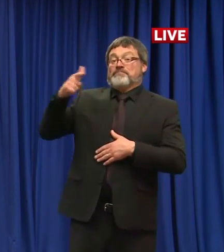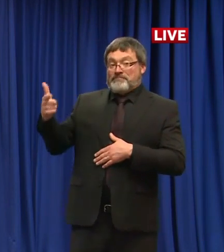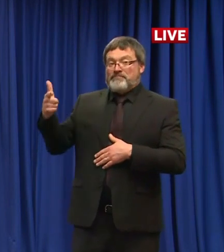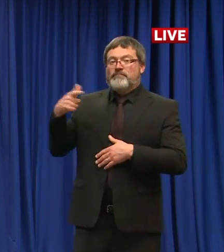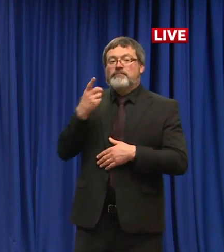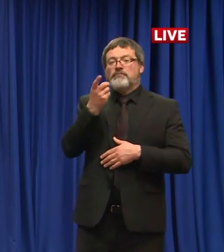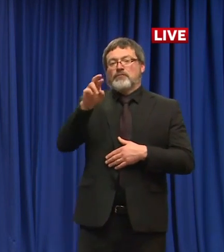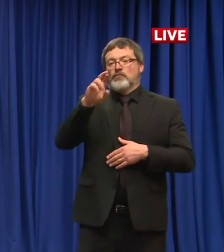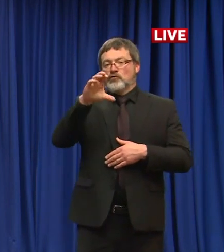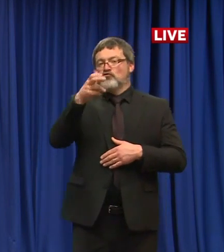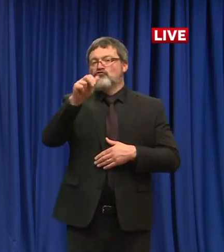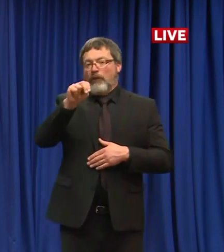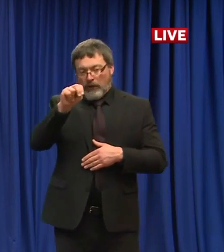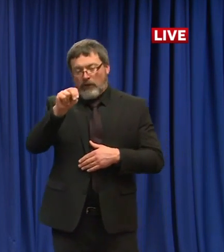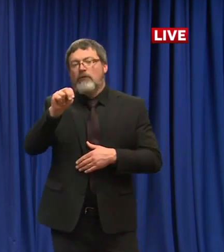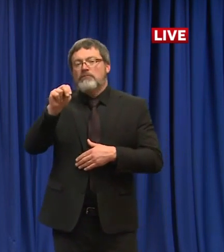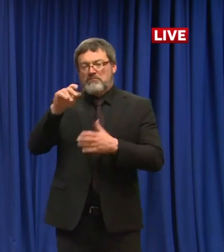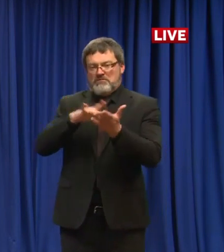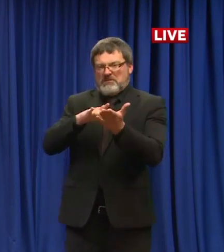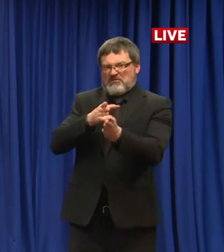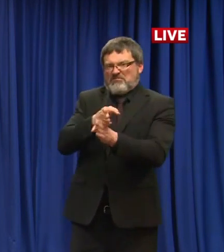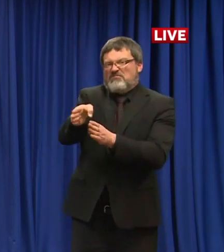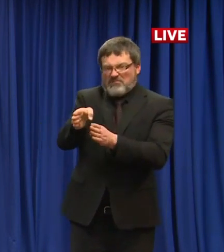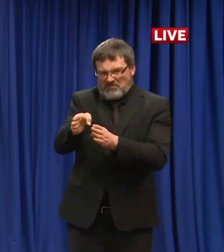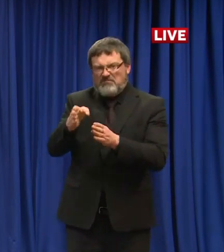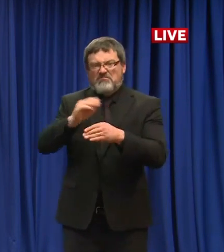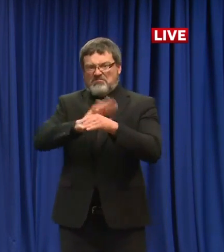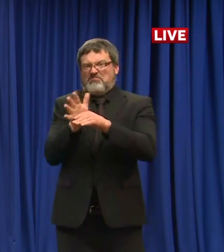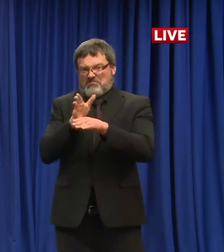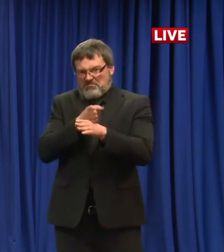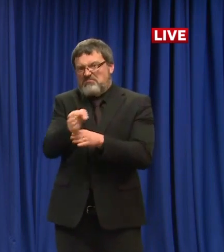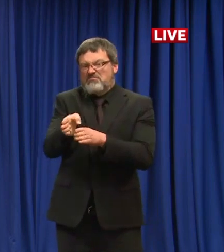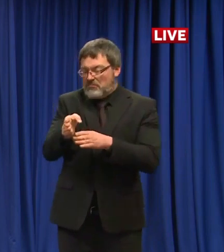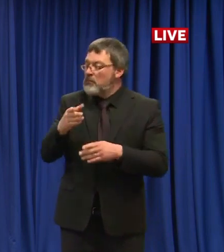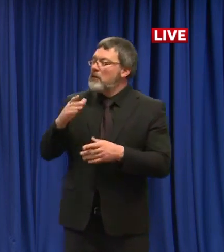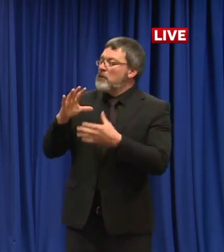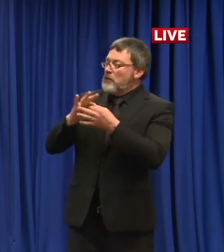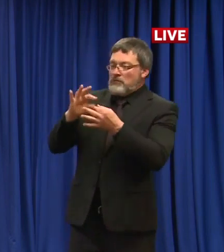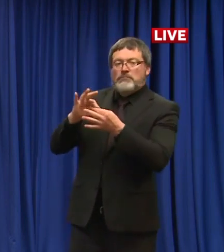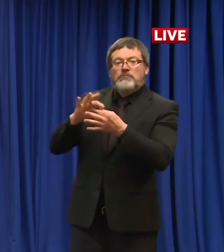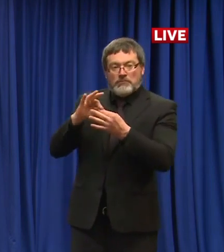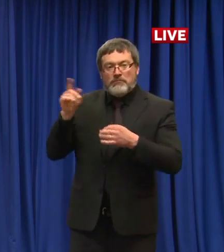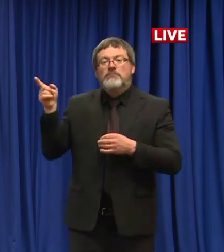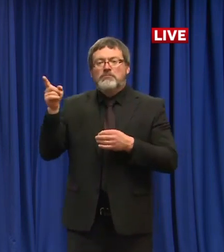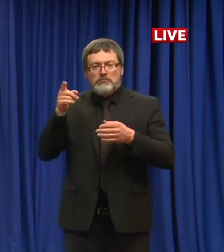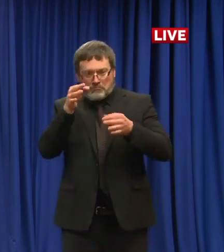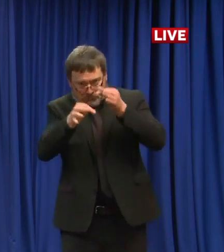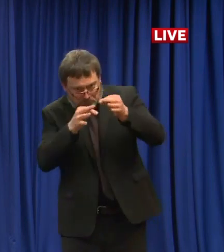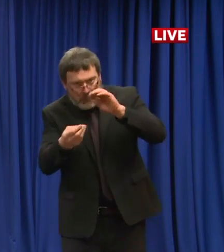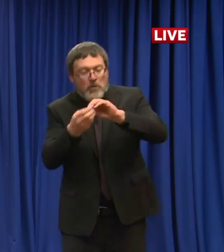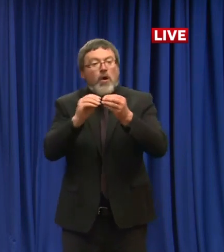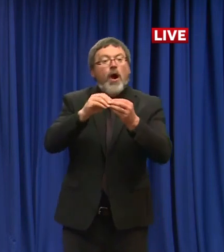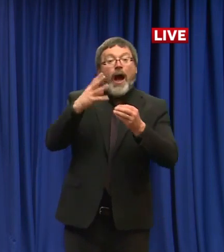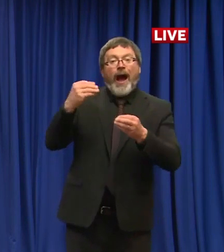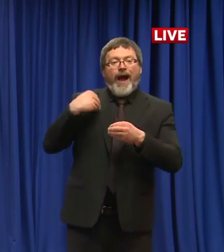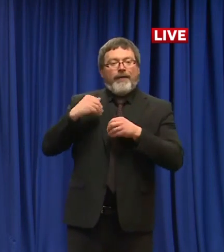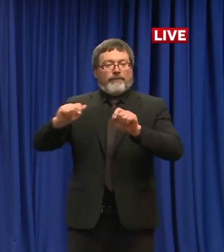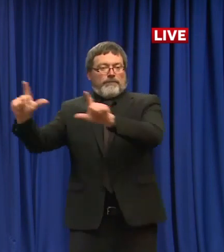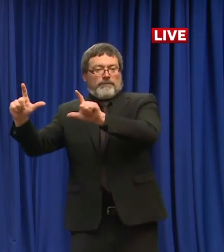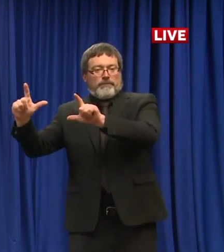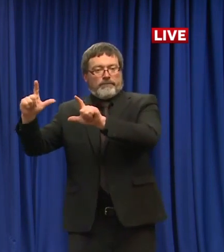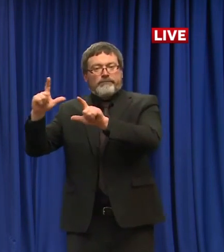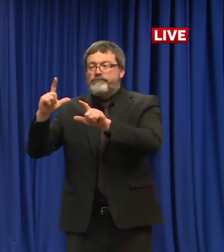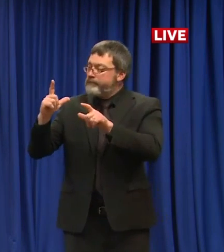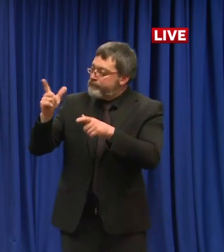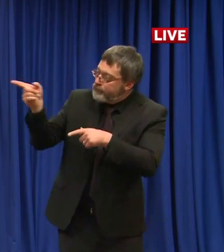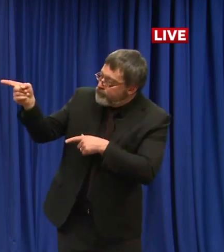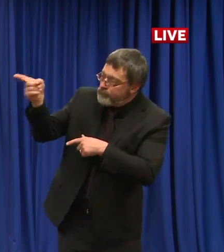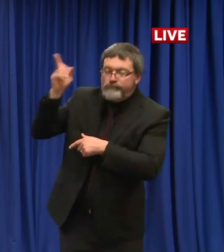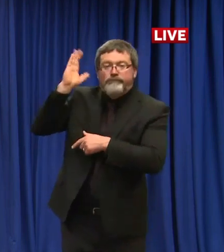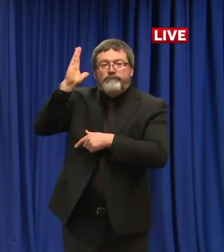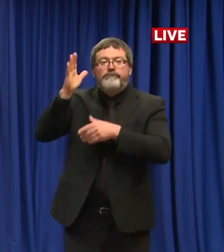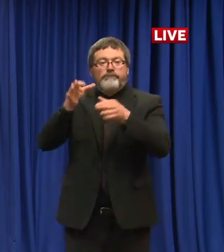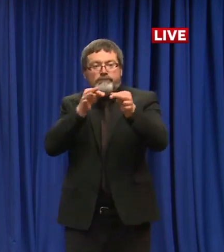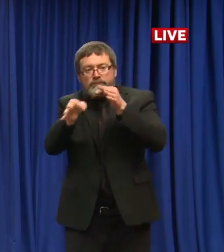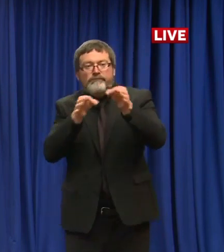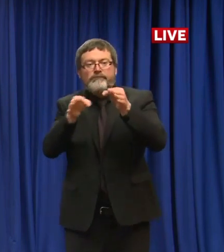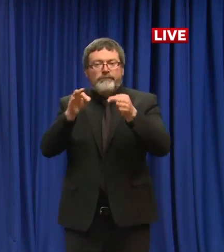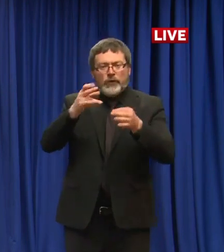BENJAMIN CHAN TO COME UP TO GIVE A BRIEF UPDATE ON THE STATE OF THE PUBLIC HEALTH UPDATE AS WELL AS A PRESENTATION ON SOME OF THE MODELING AND THE VARIABLES WE USE WHEN HELPING MAKE OUR